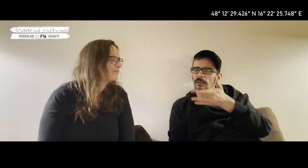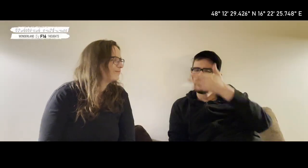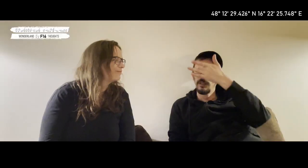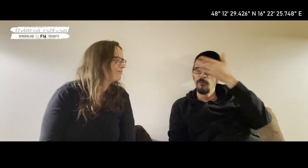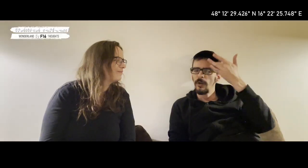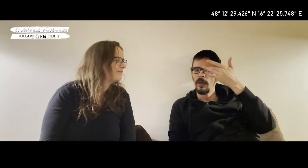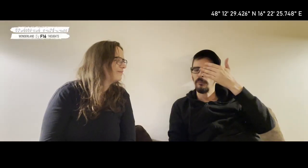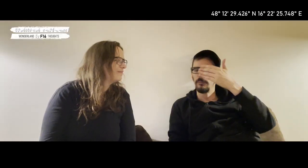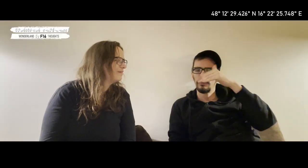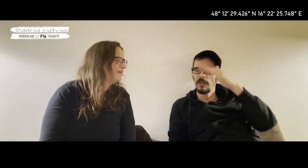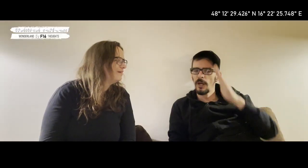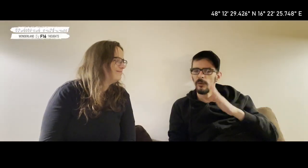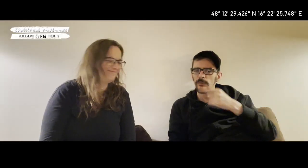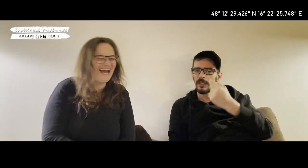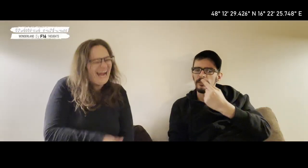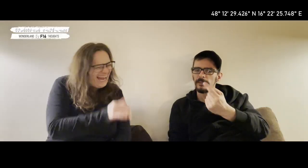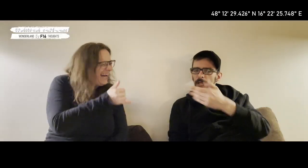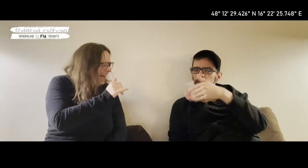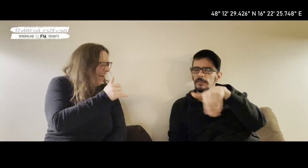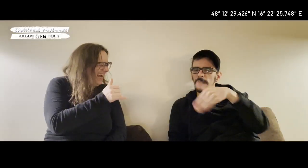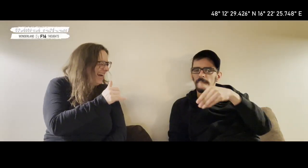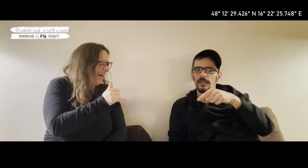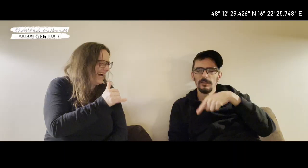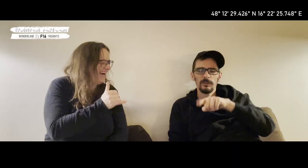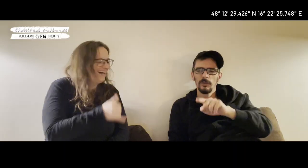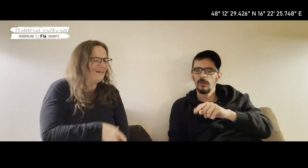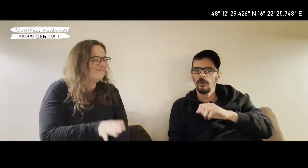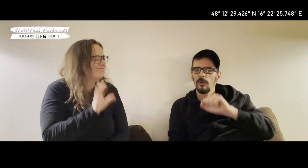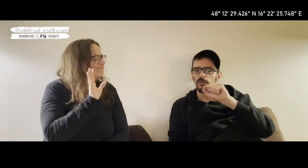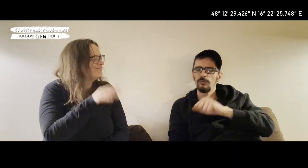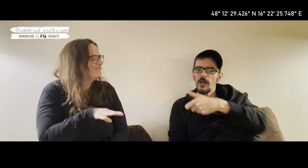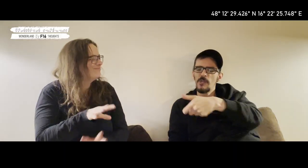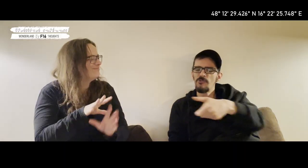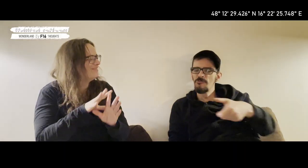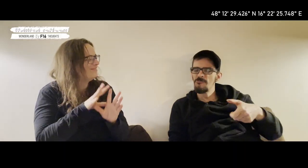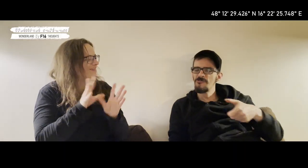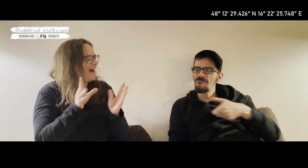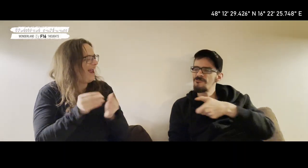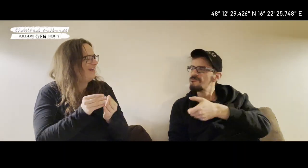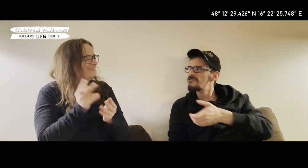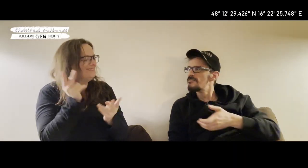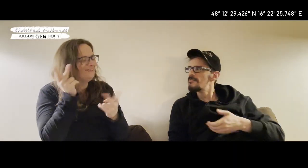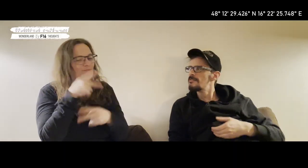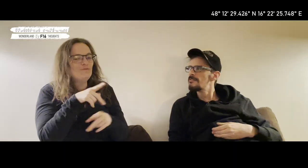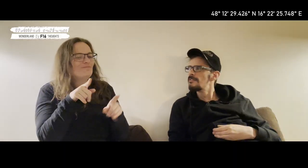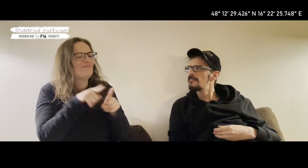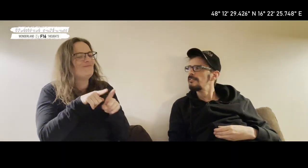He enters a strange house, crosses a border and enjoys a juicy steak.